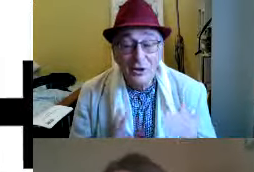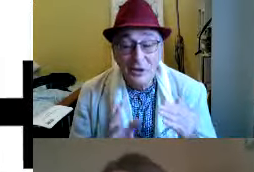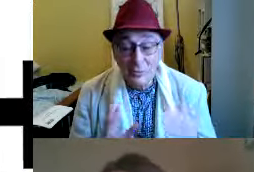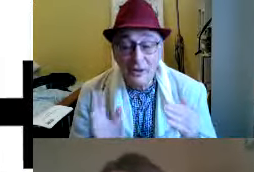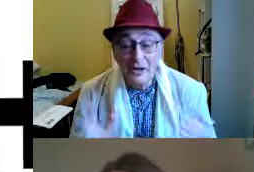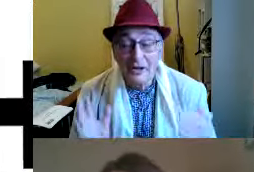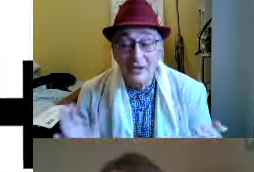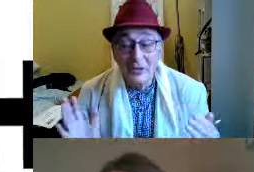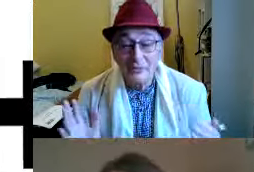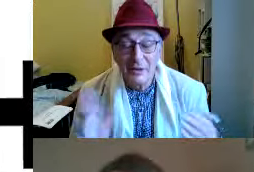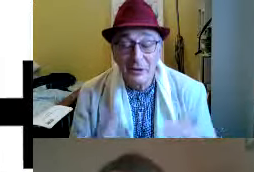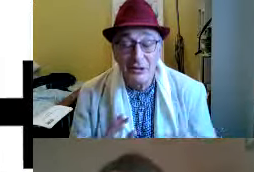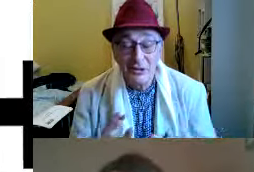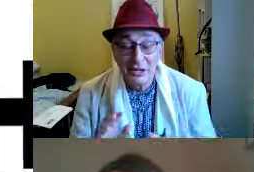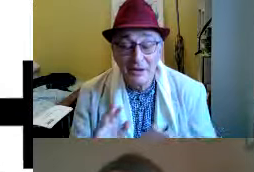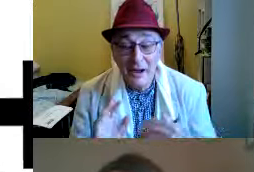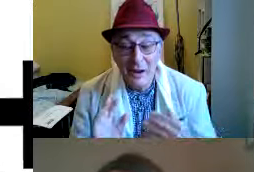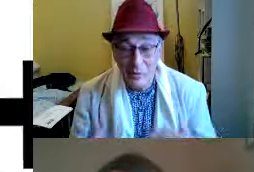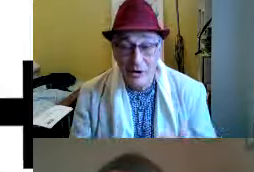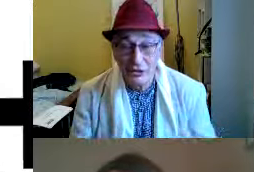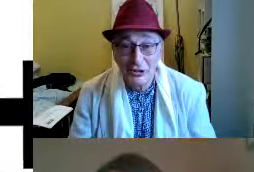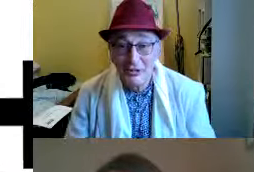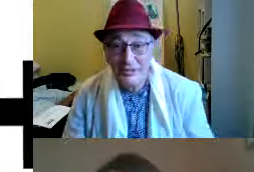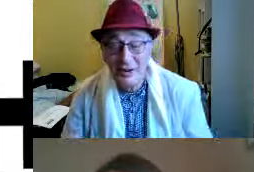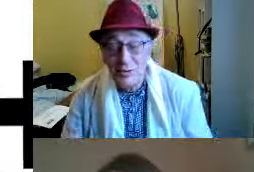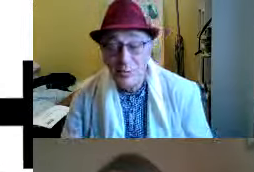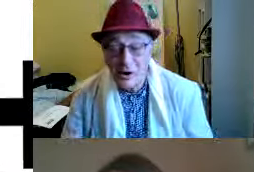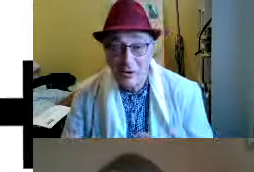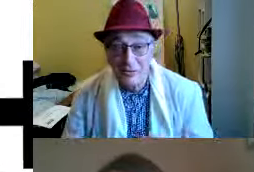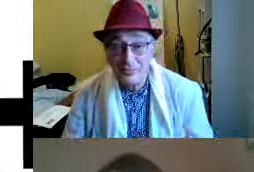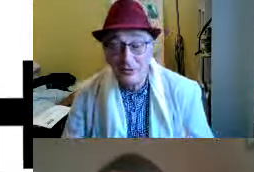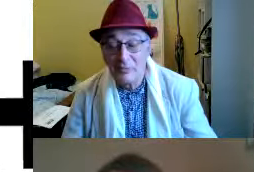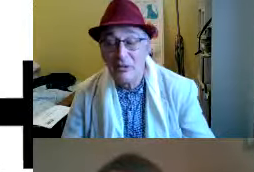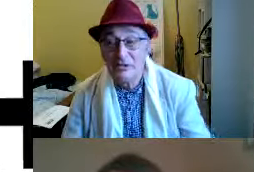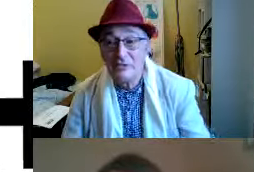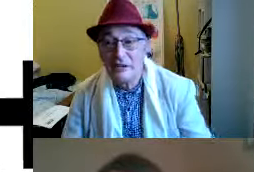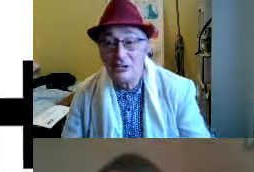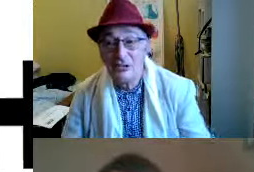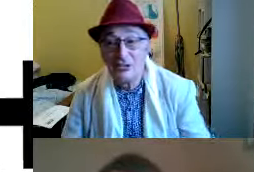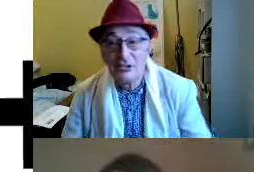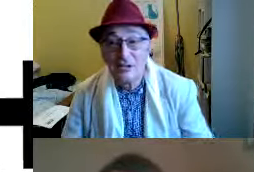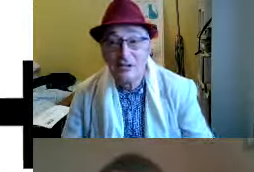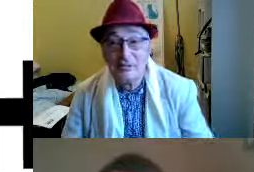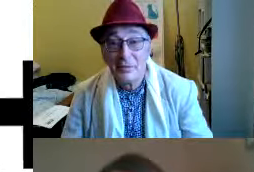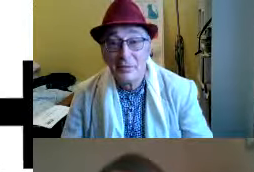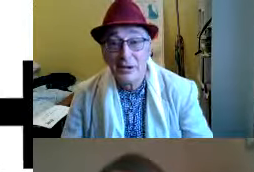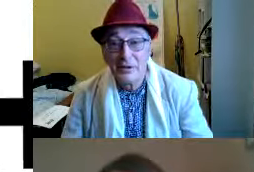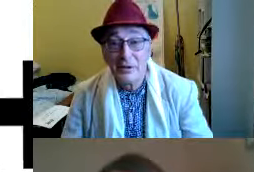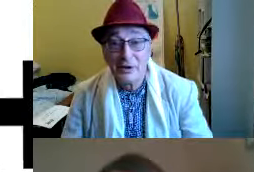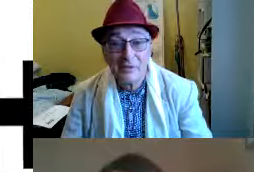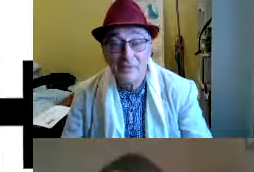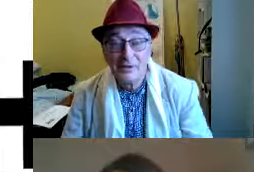it will be a clear thing people can sit and watch while some of the interventions people may not know they've happened